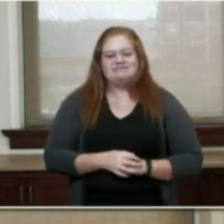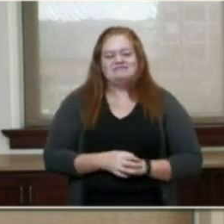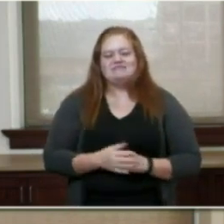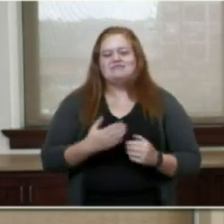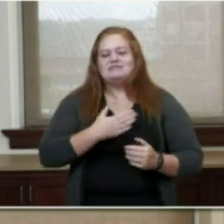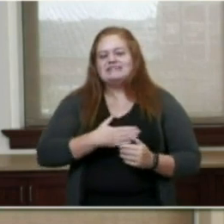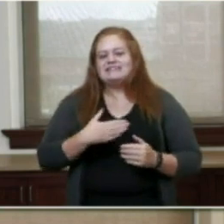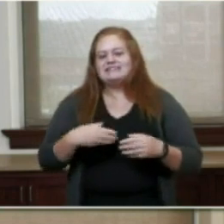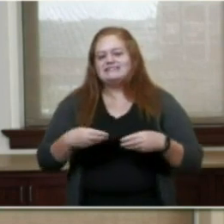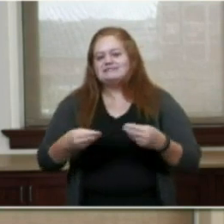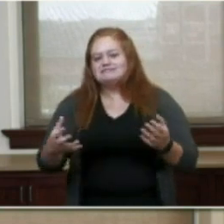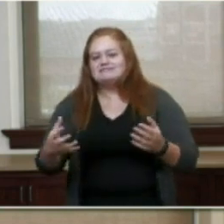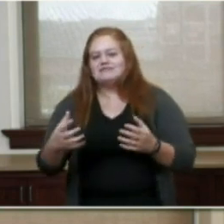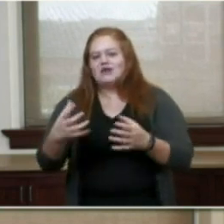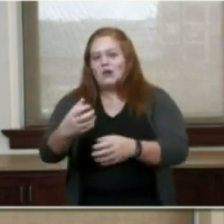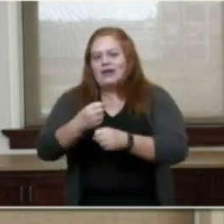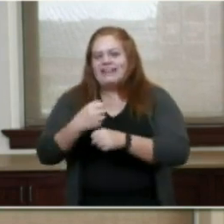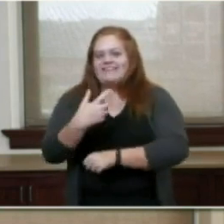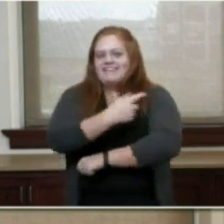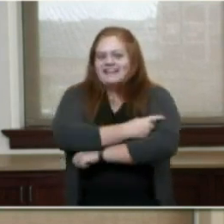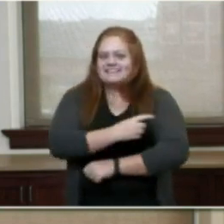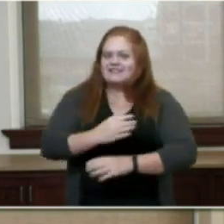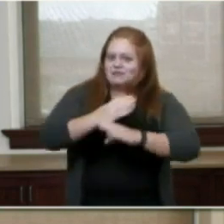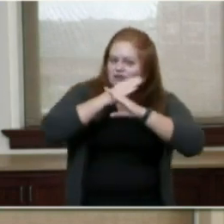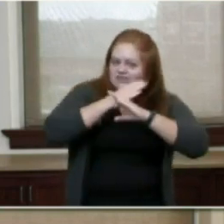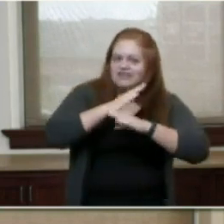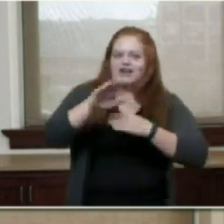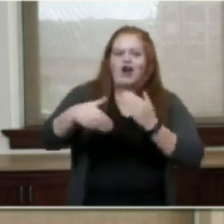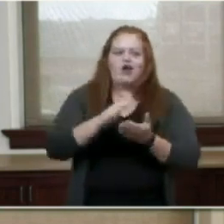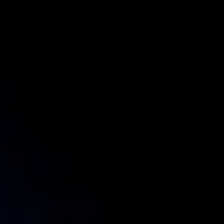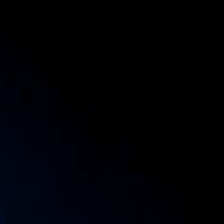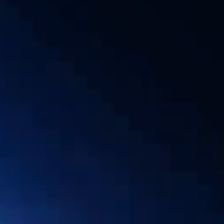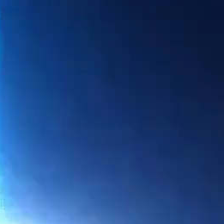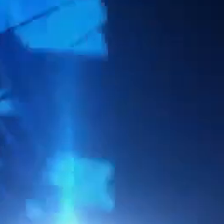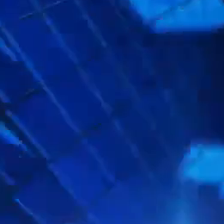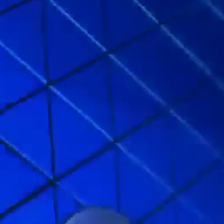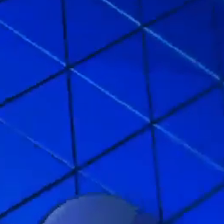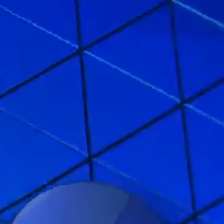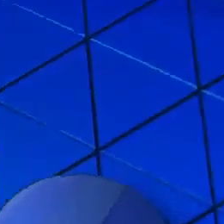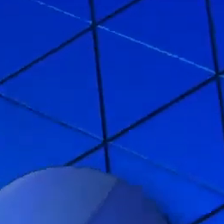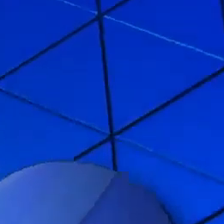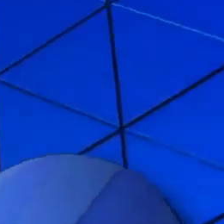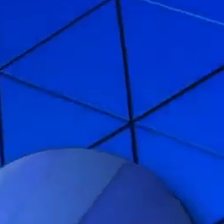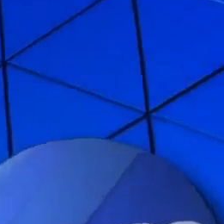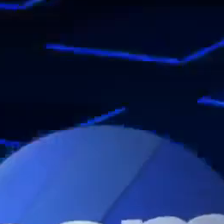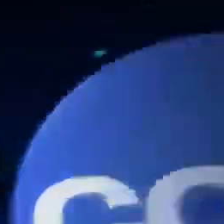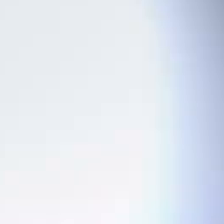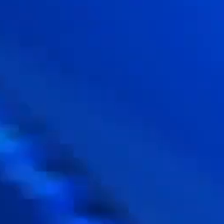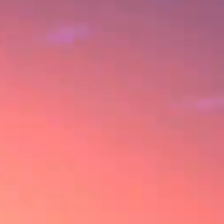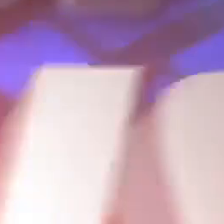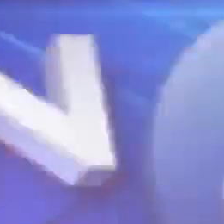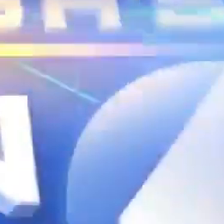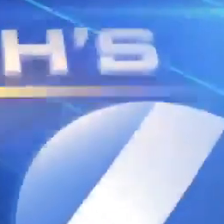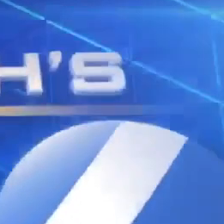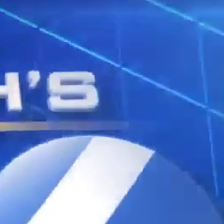vaccinated. Let's get protected. And uh, I'll be safe. Thank you, mm hmm.